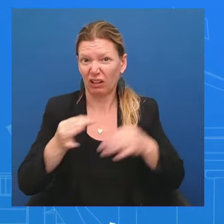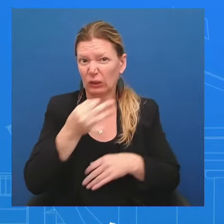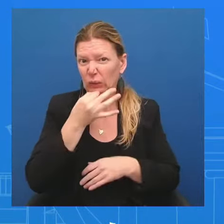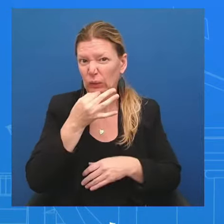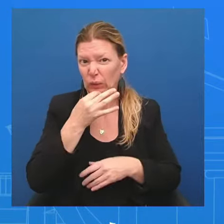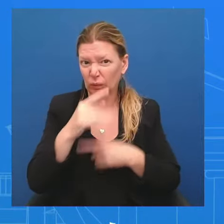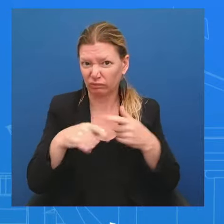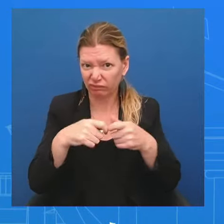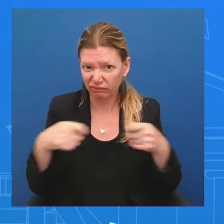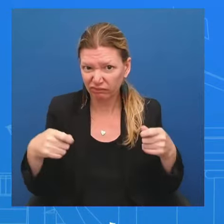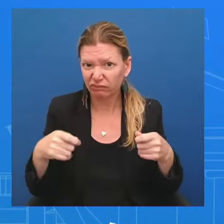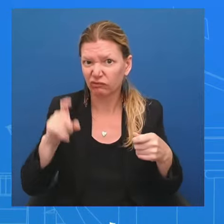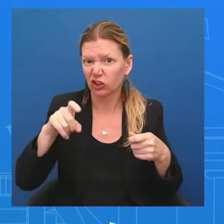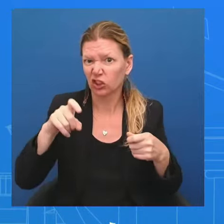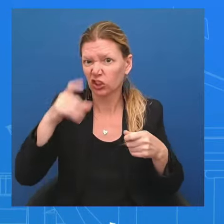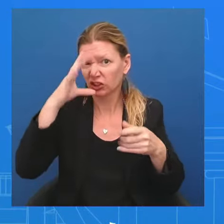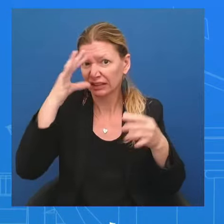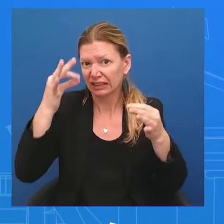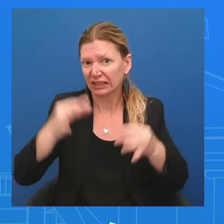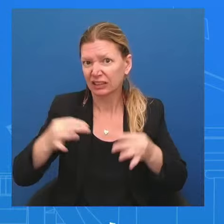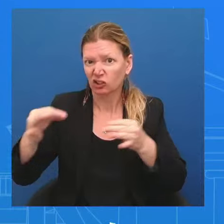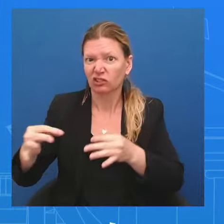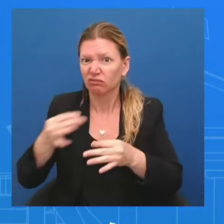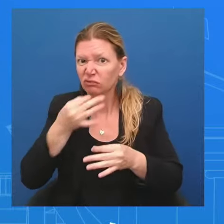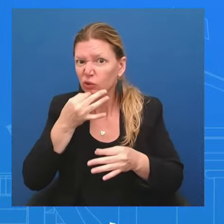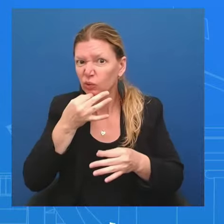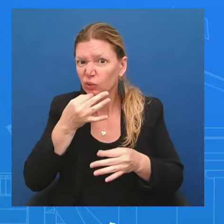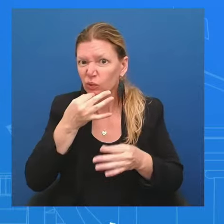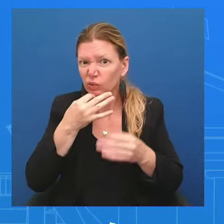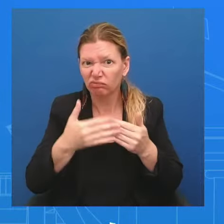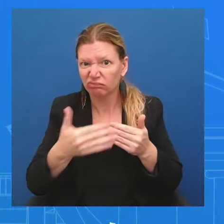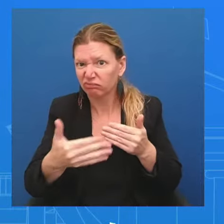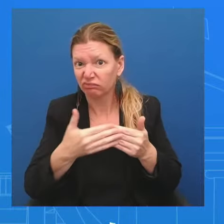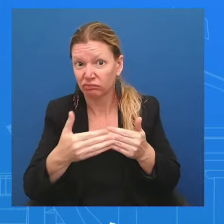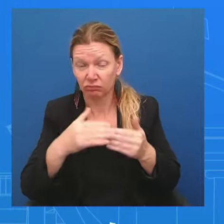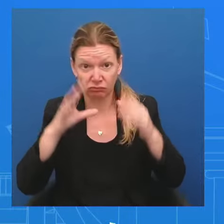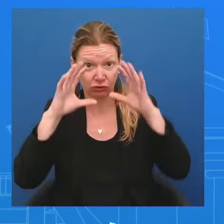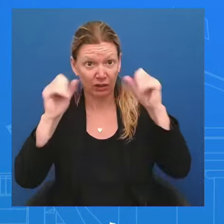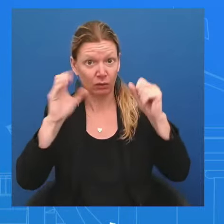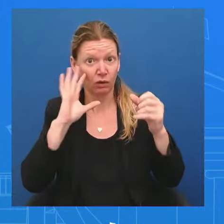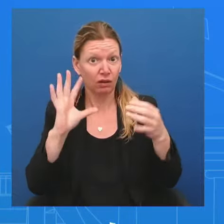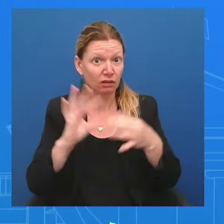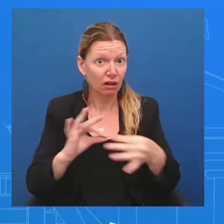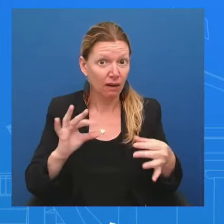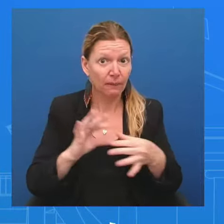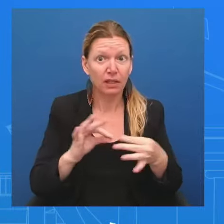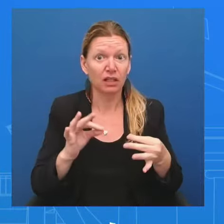will the President be commenting, delivering any sort of remarks on the verdict? Ms. Jean-Pierre: I'm going to be super mindful here as I always am